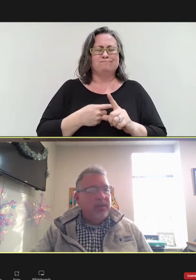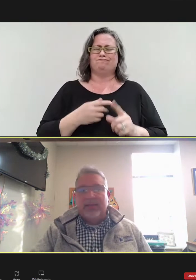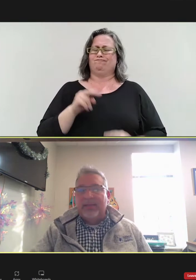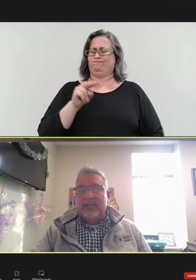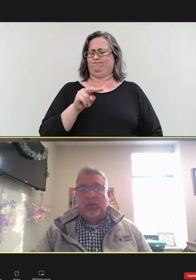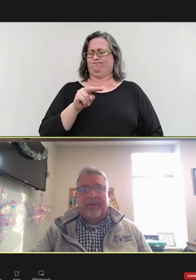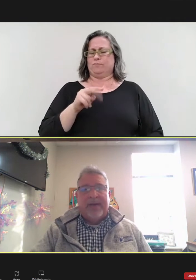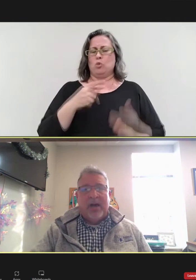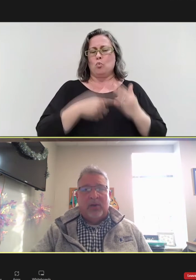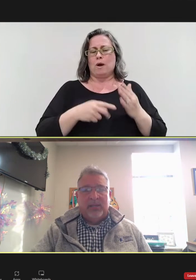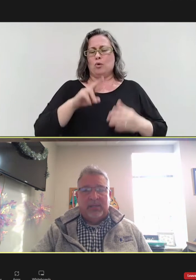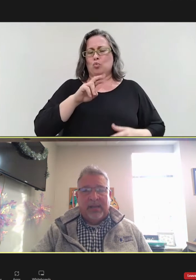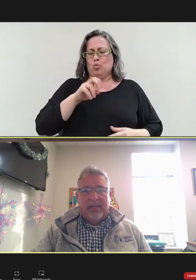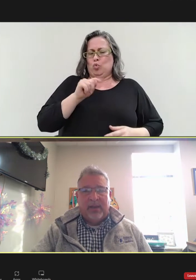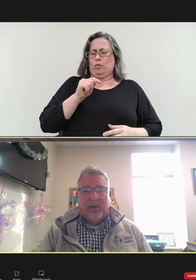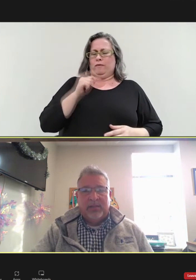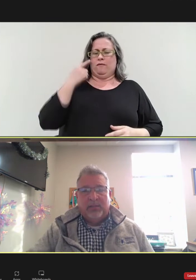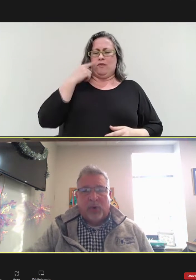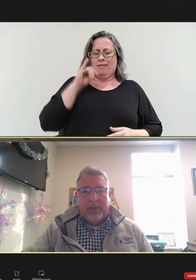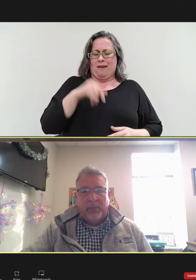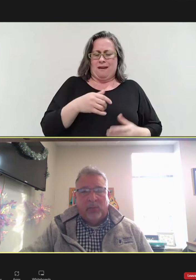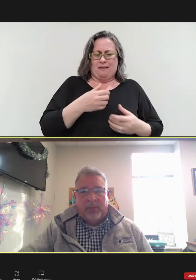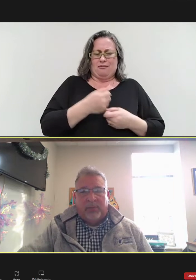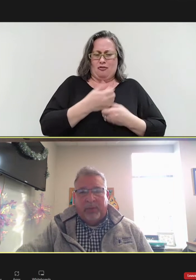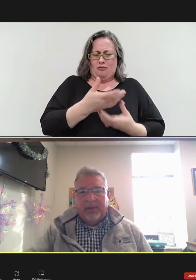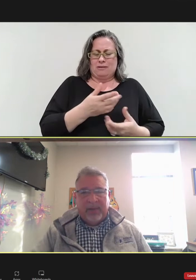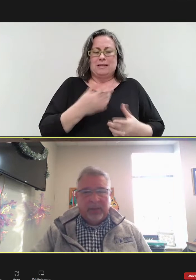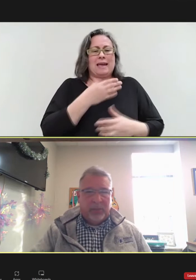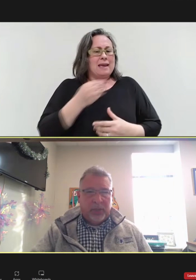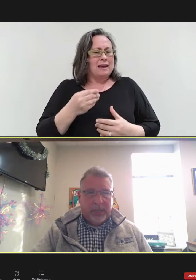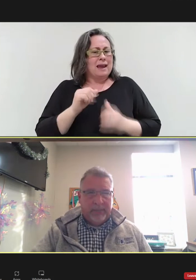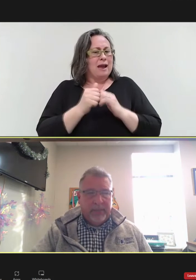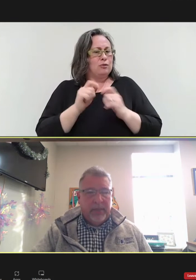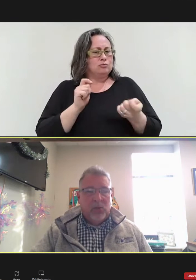of the things that we found is that there is a problem with appointment availability.